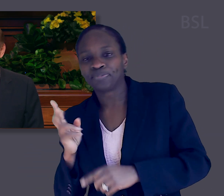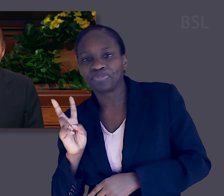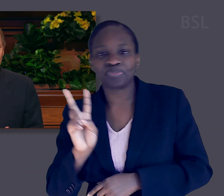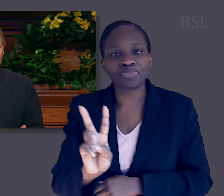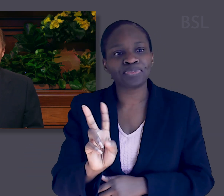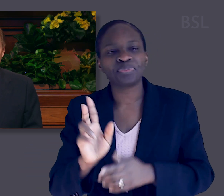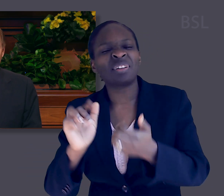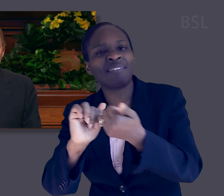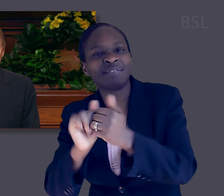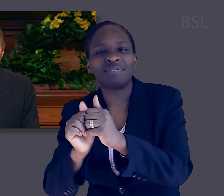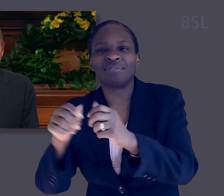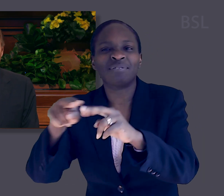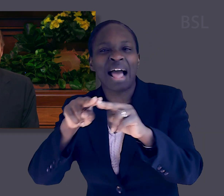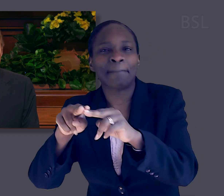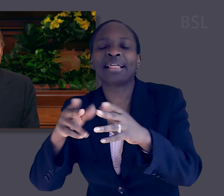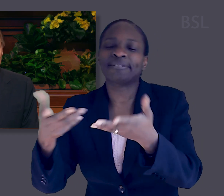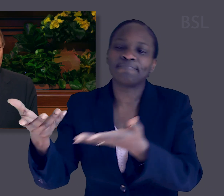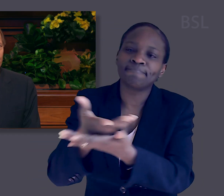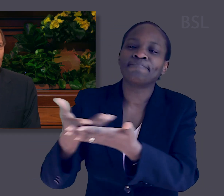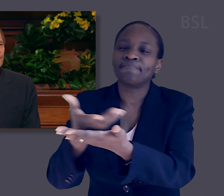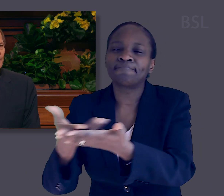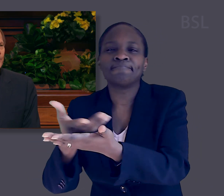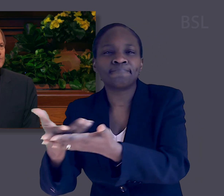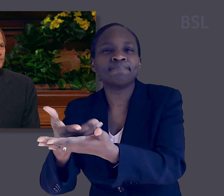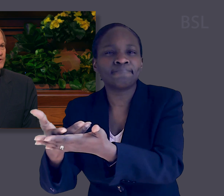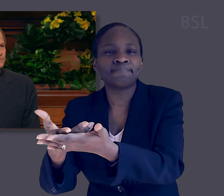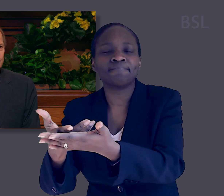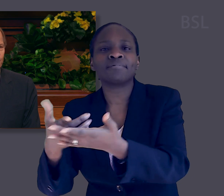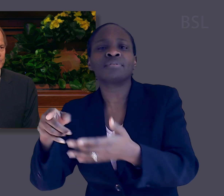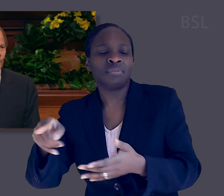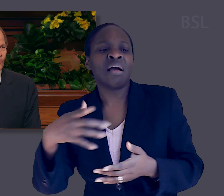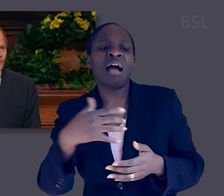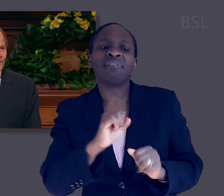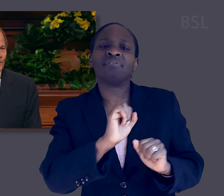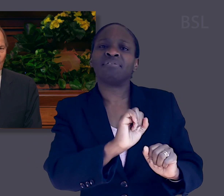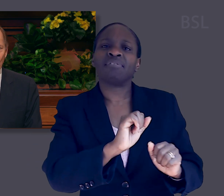We gathered with her family and close friends, exchanging fond memories of this beautiful soul.